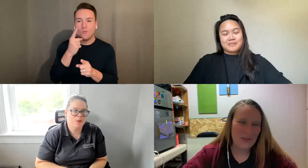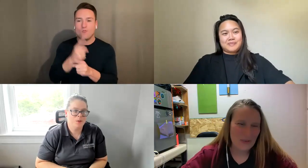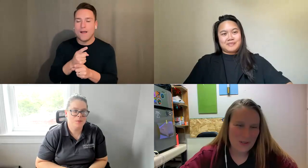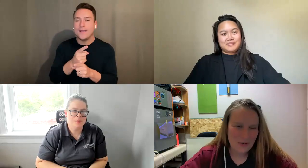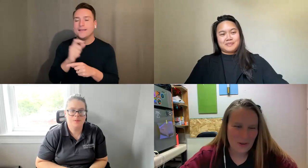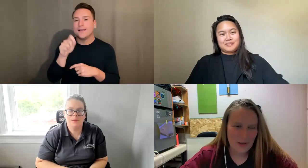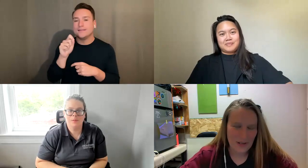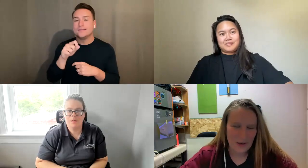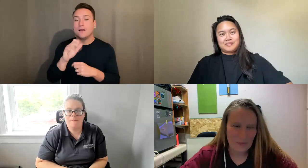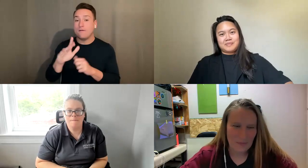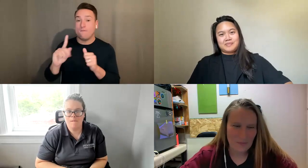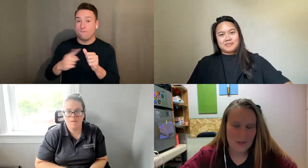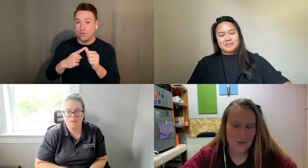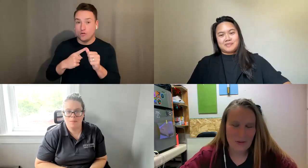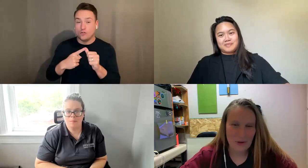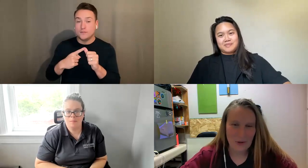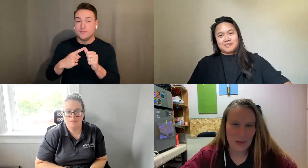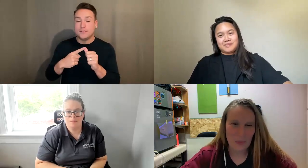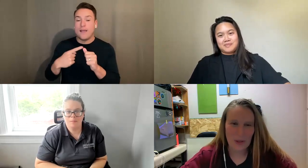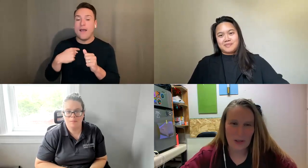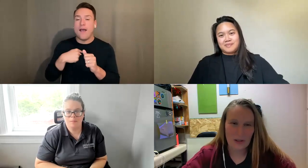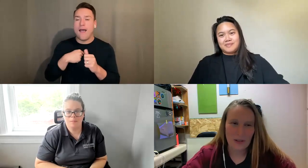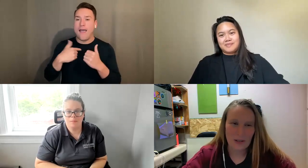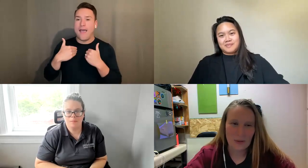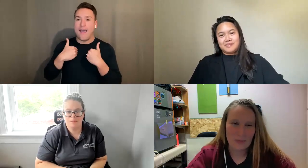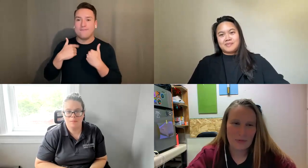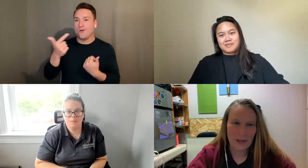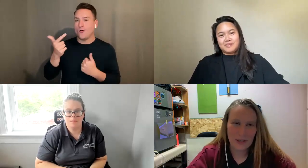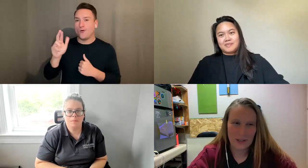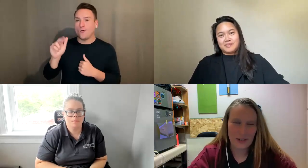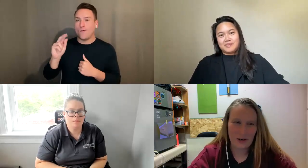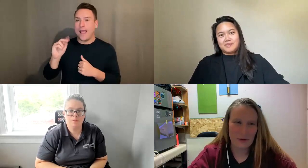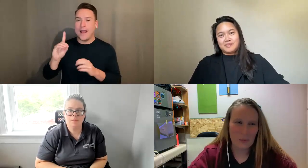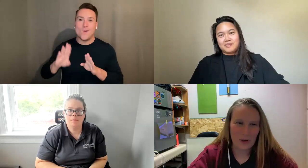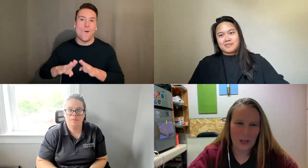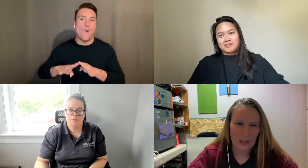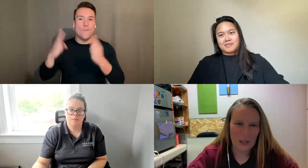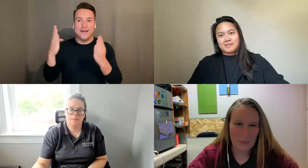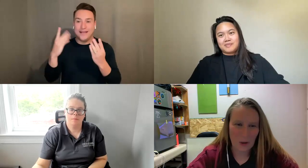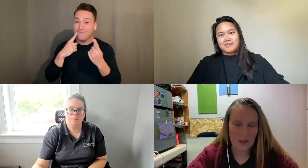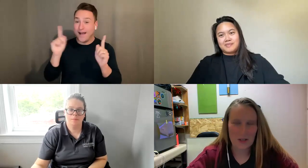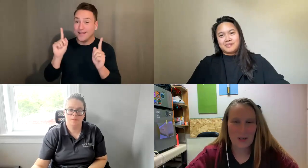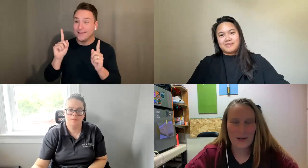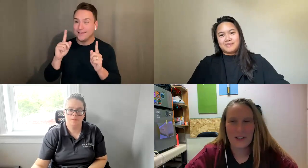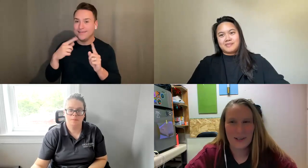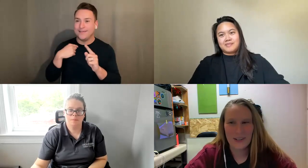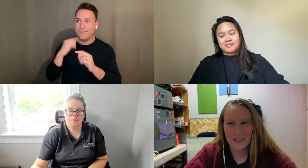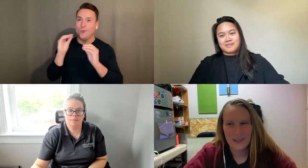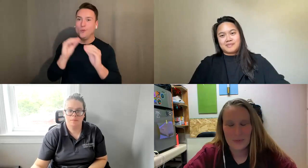So, well, first of all, so I have a grand opening finally after moving in in March,